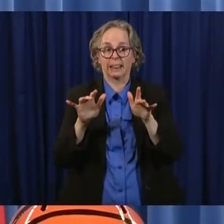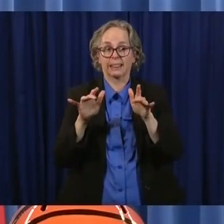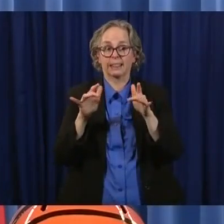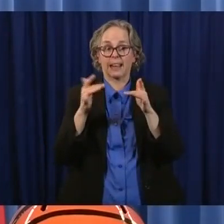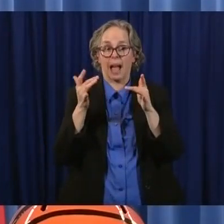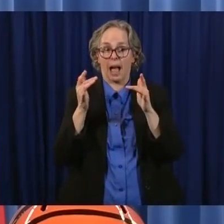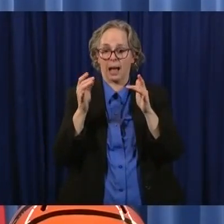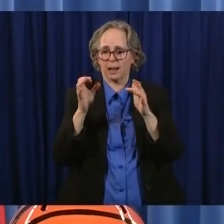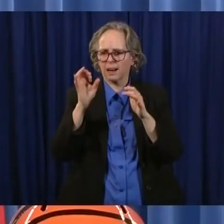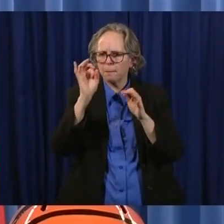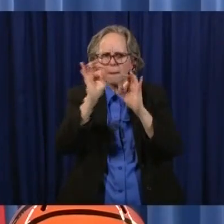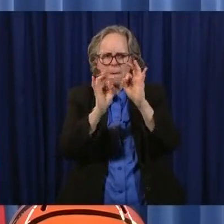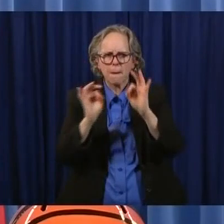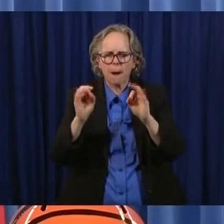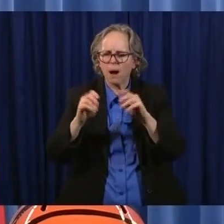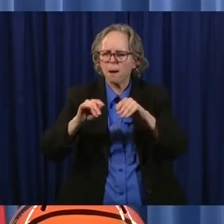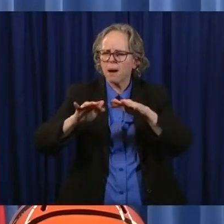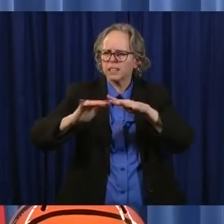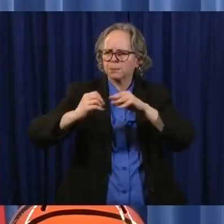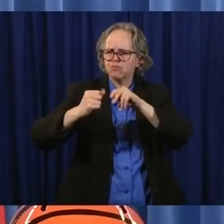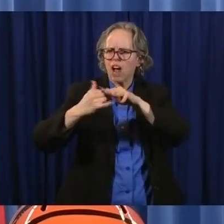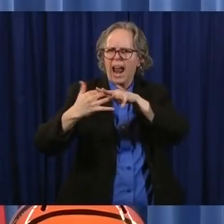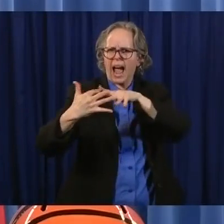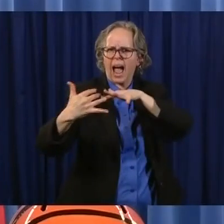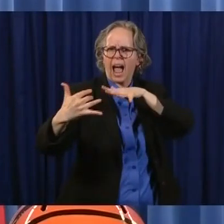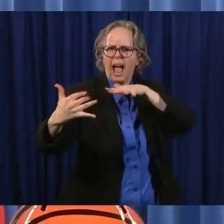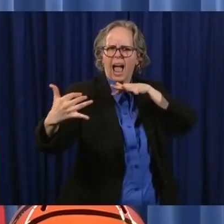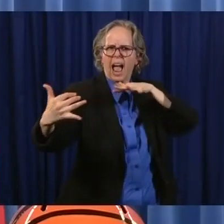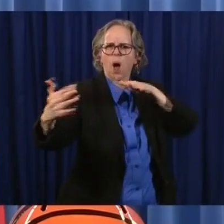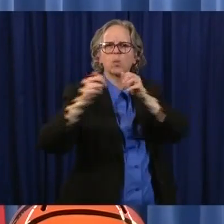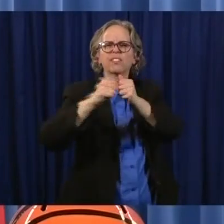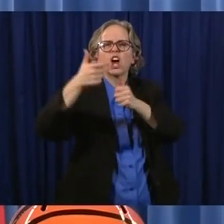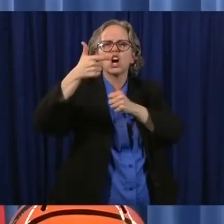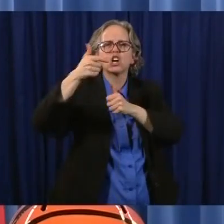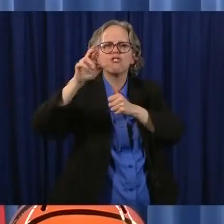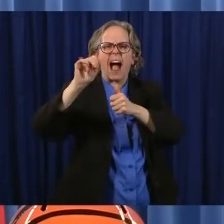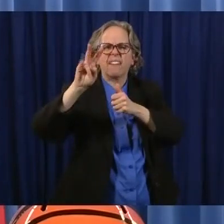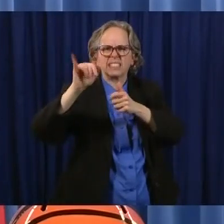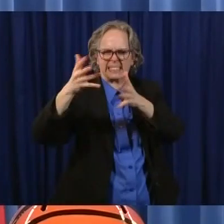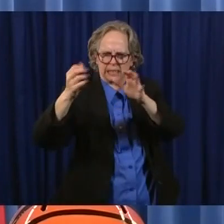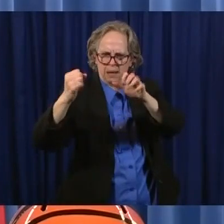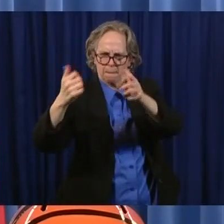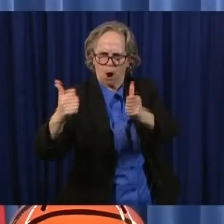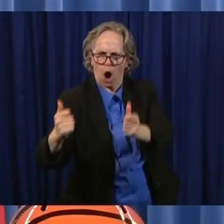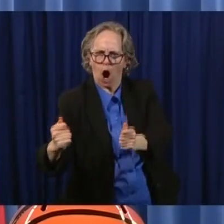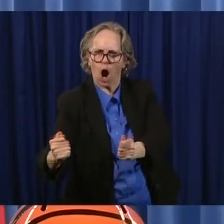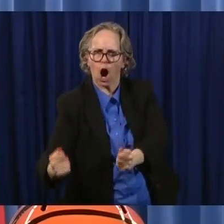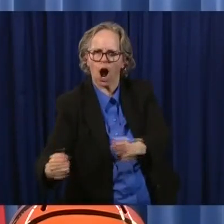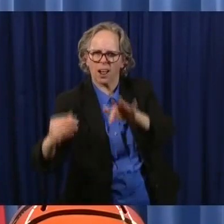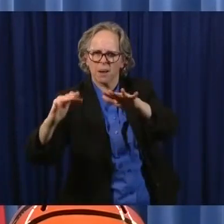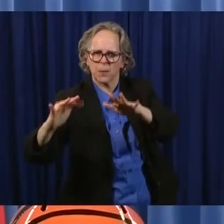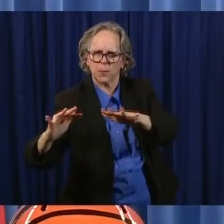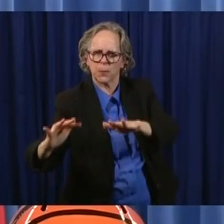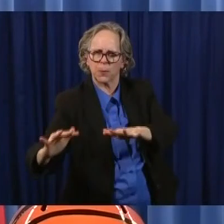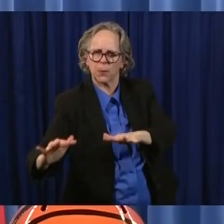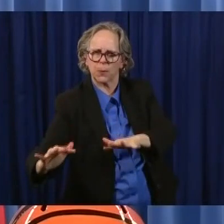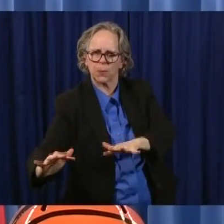THROUGH THE AIR AND EVENTUALLY FALL OUT DUE TO GRAVITY. SUMMER HEAVY AND SOME ARE LIGHTER. THE LATER ONES WILL GO FARTHER FROM YOUR MOUTH THAN THE ONES